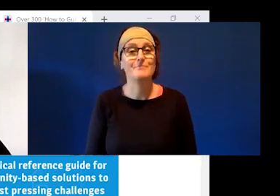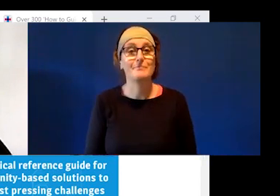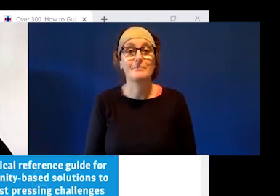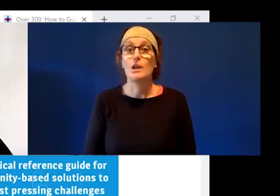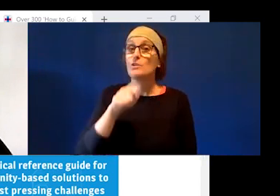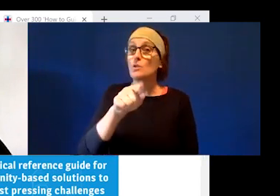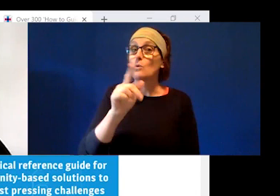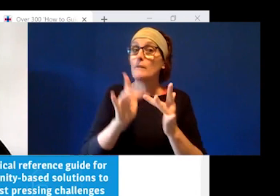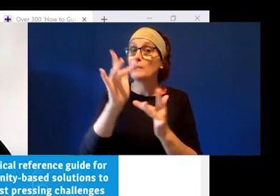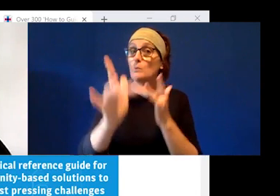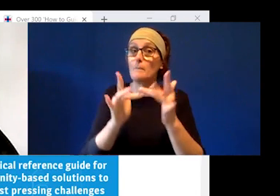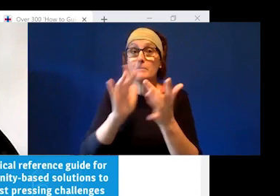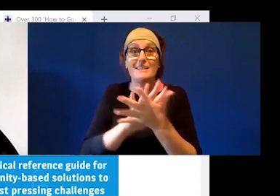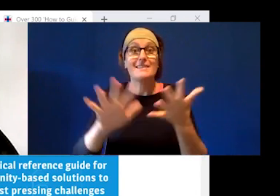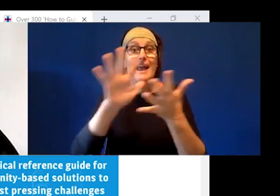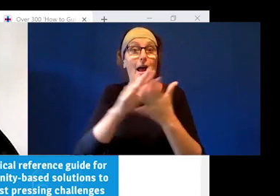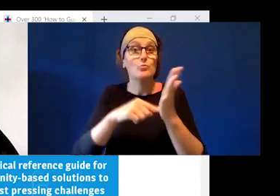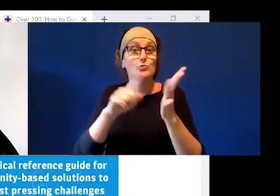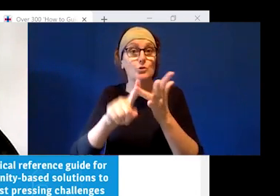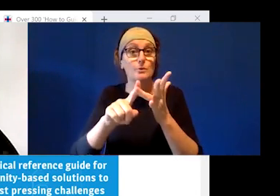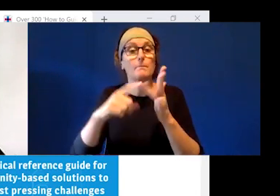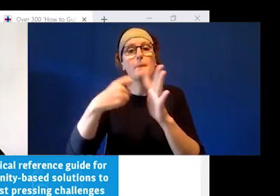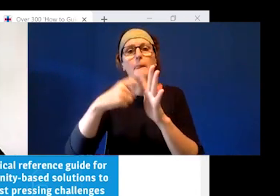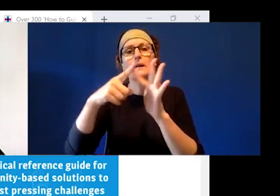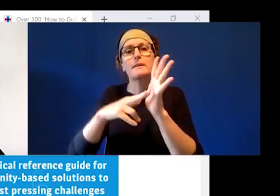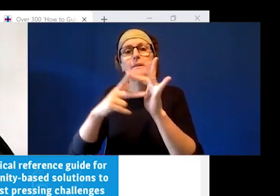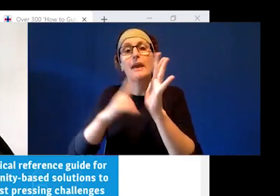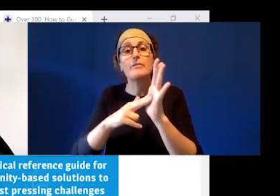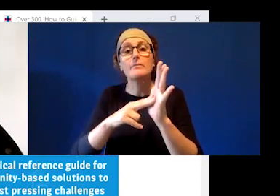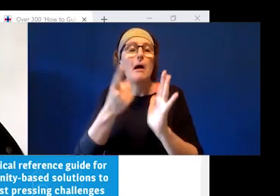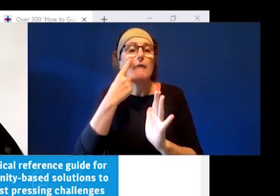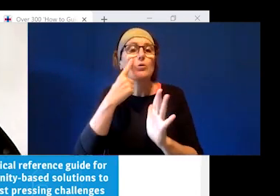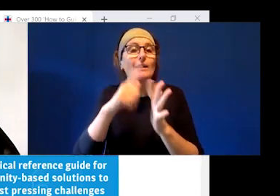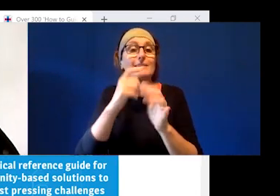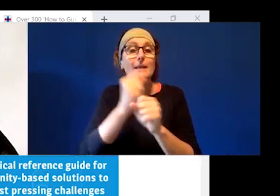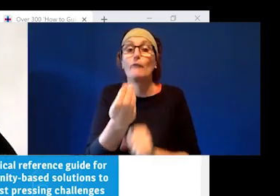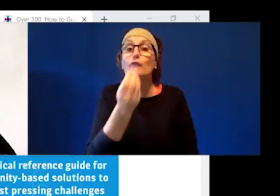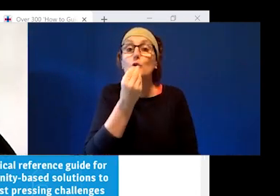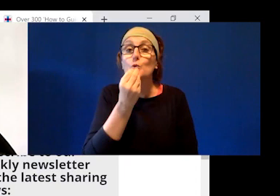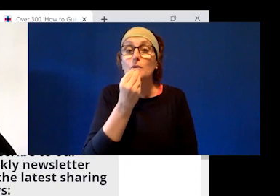Kevin, do you want to jump on "food", just for an example?